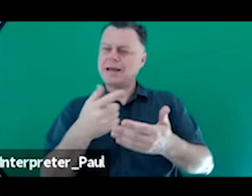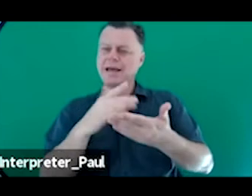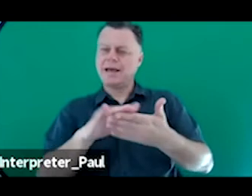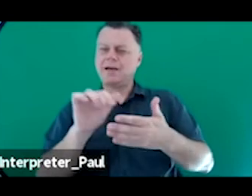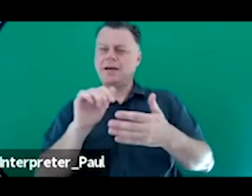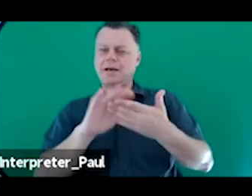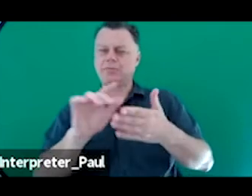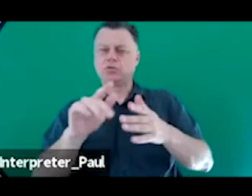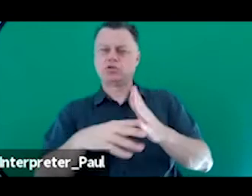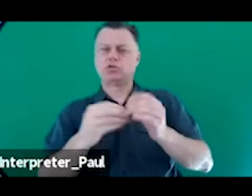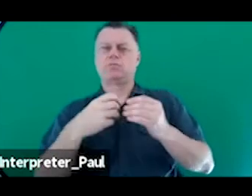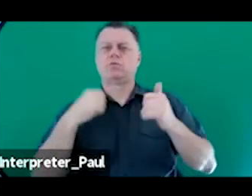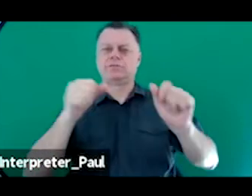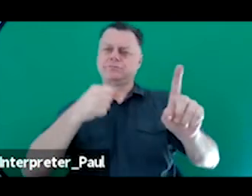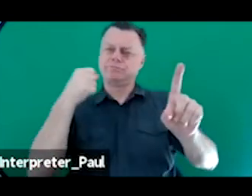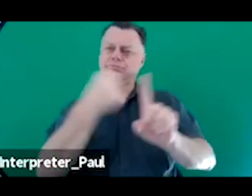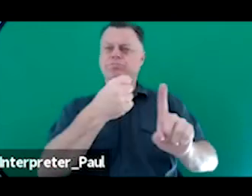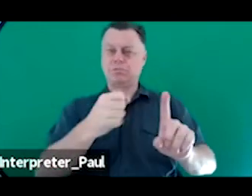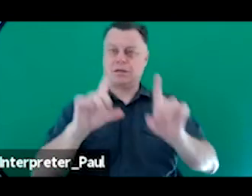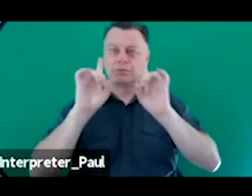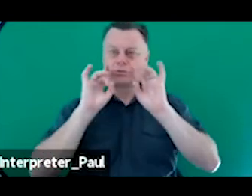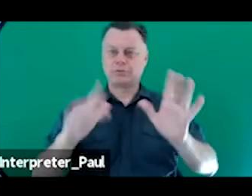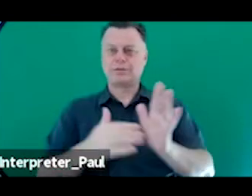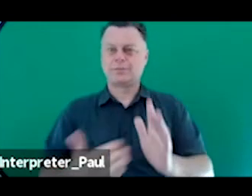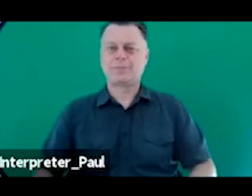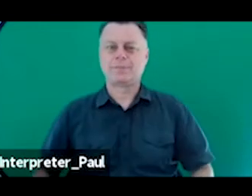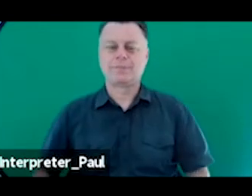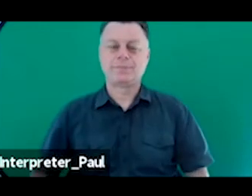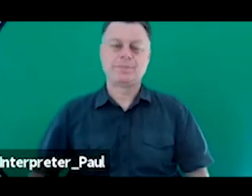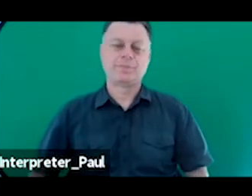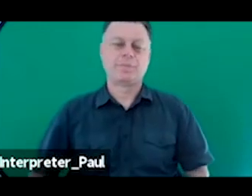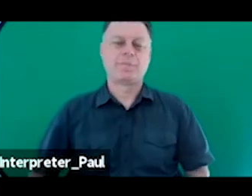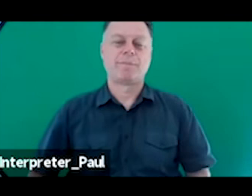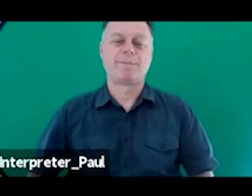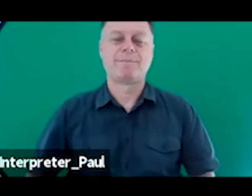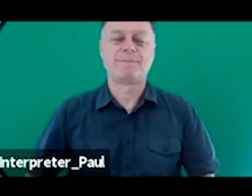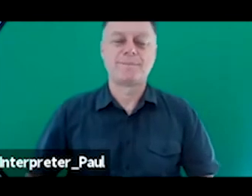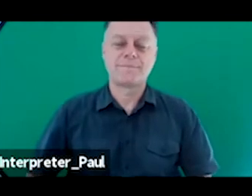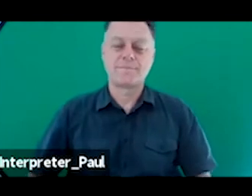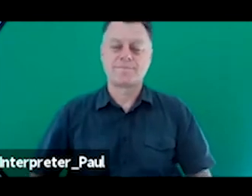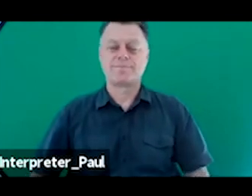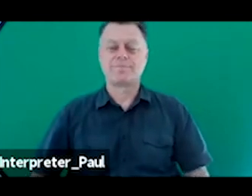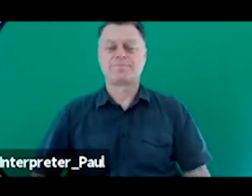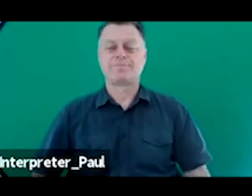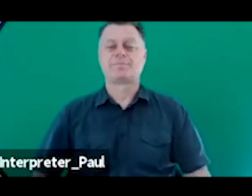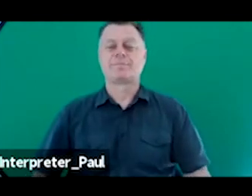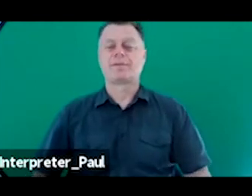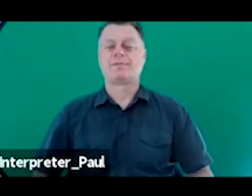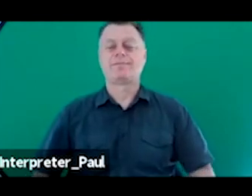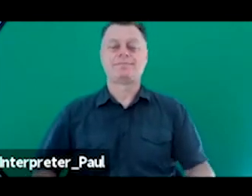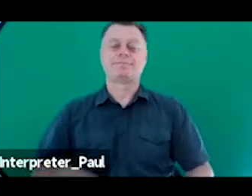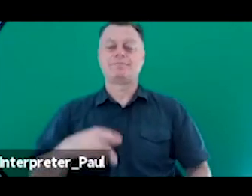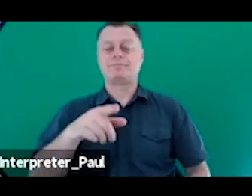So, here is what I mean. On your screen now is a group of students who are seated around a table,